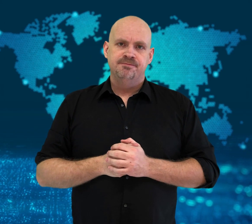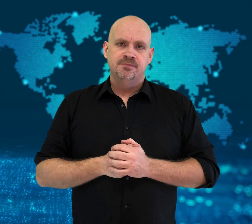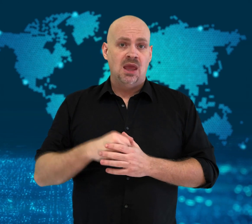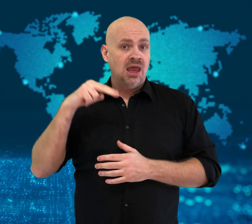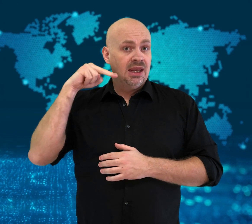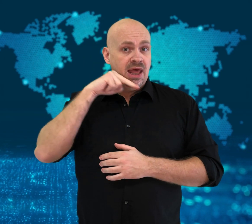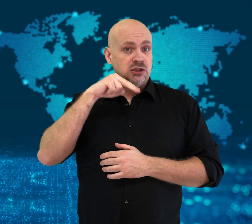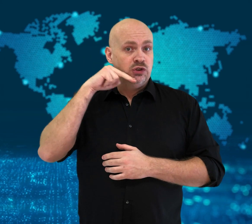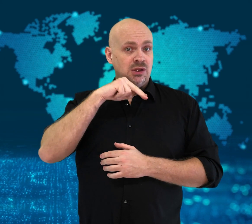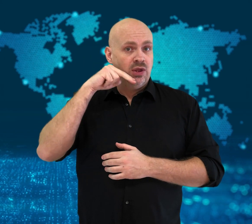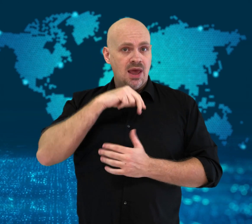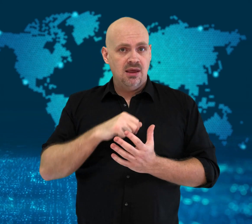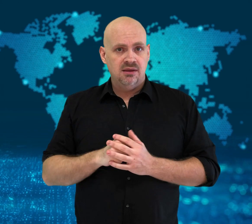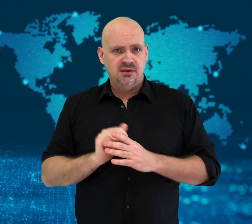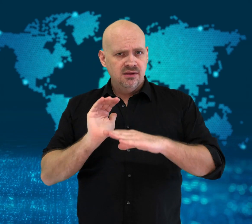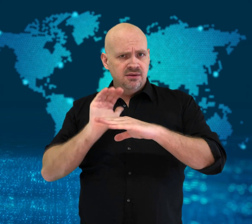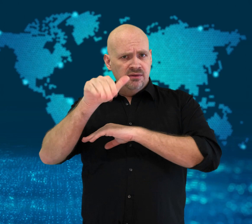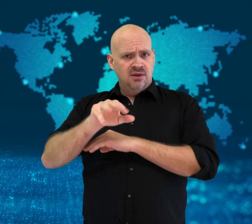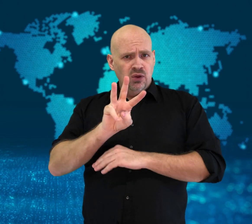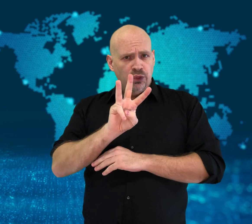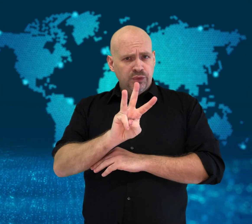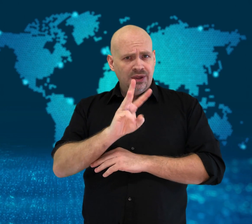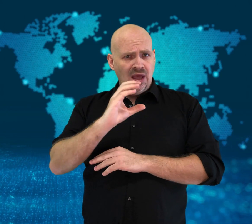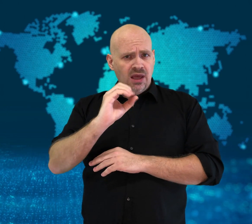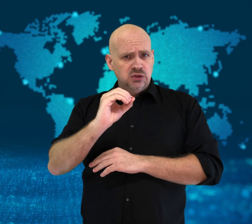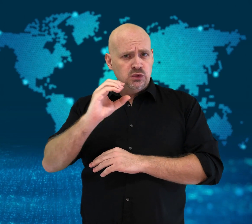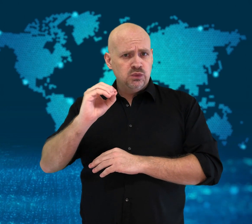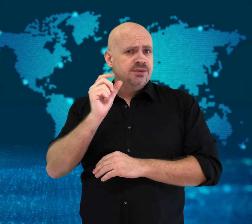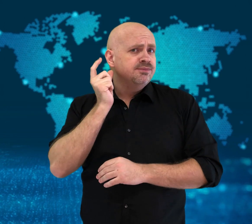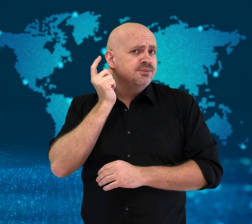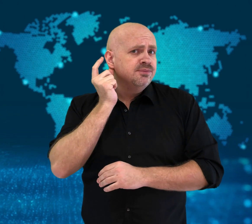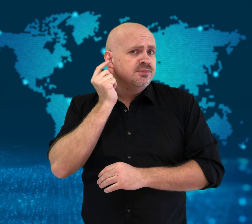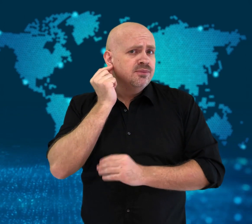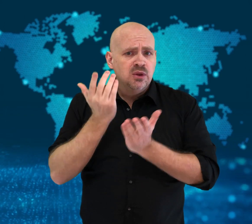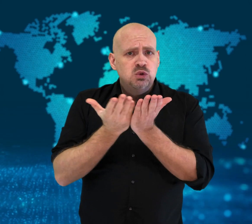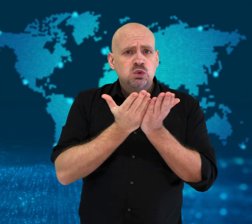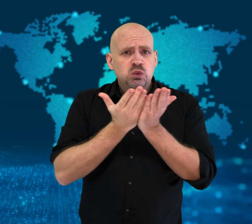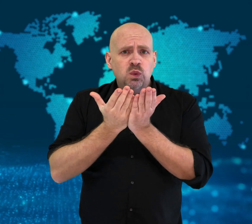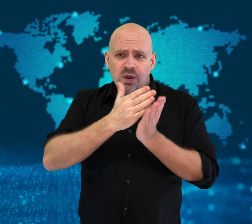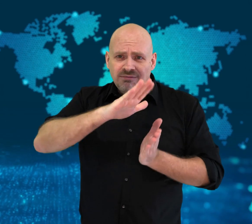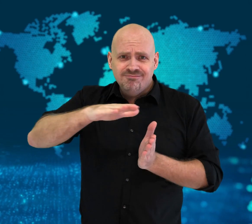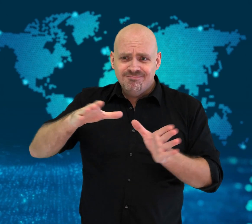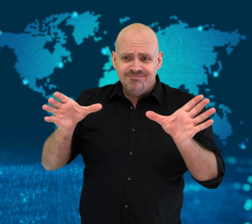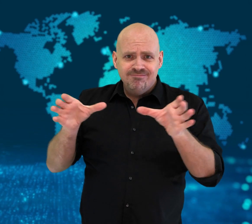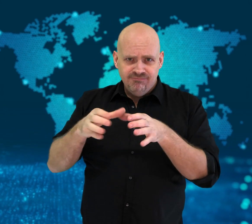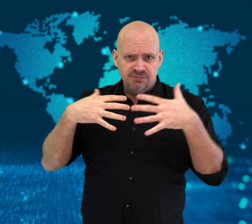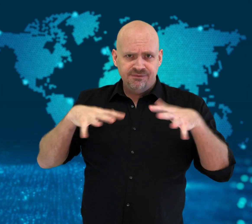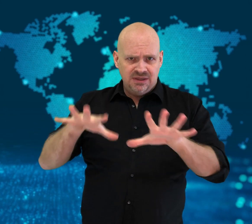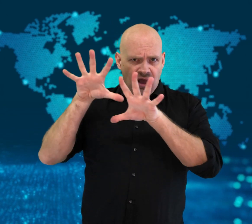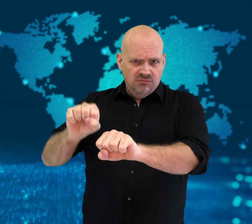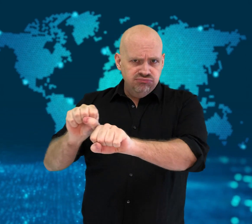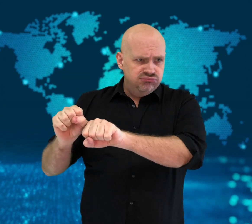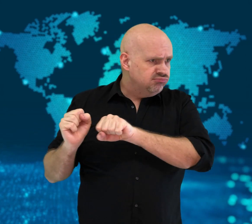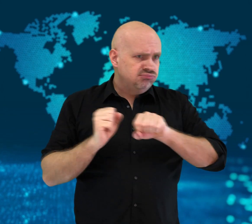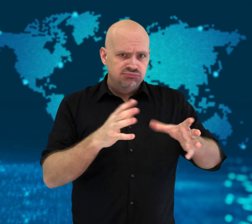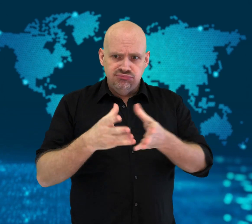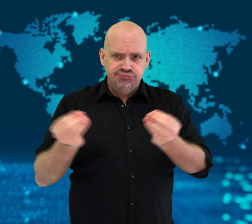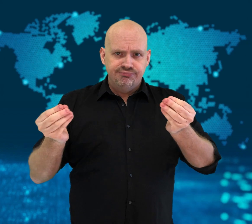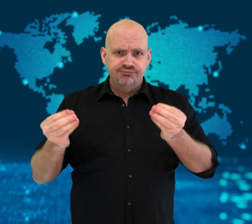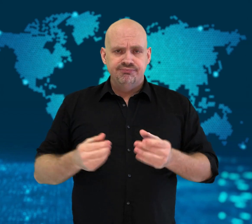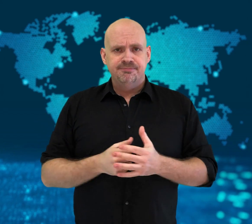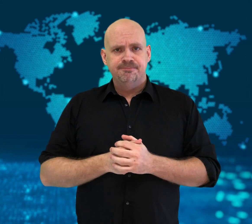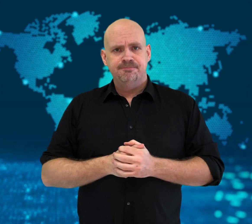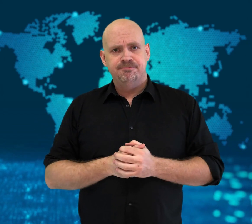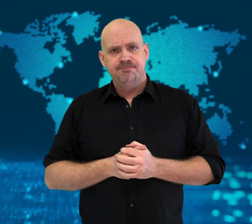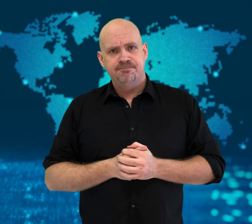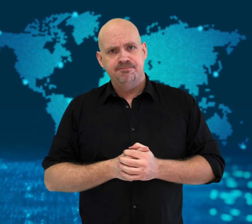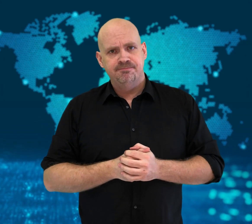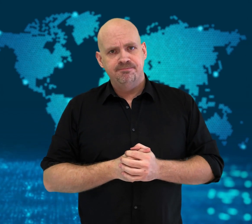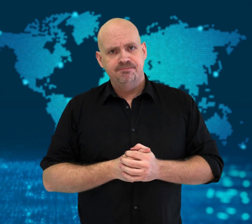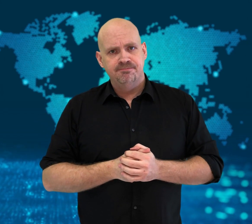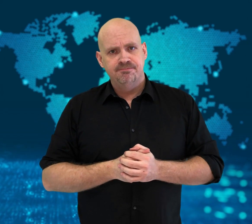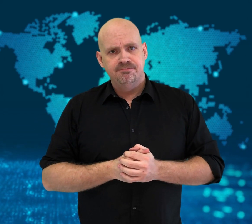Over 300 schoolgirls kidnapped.